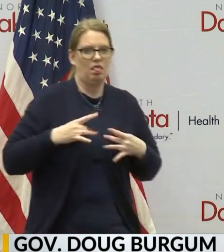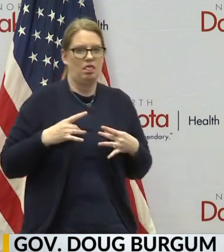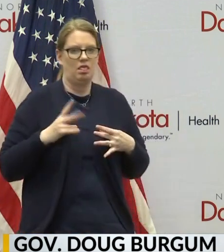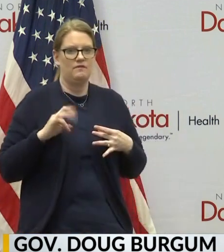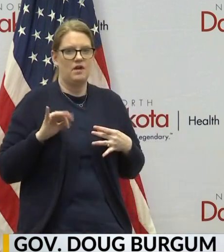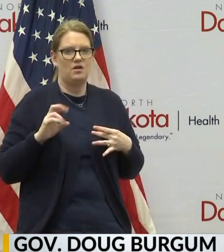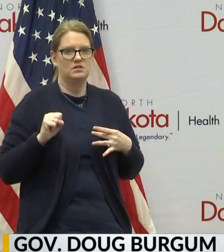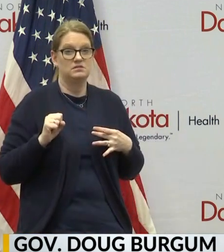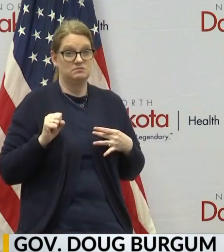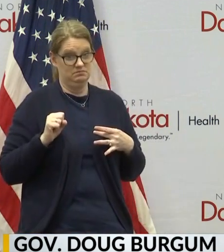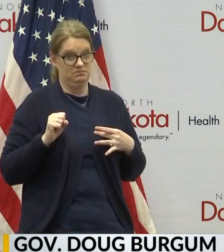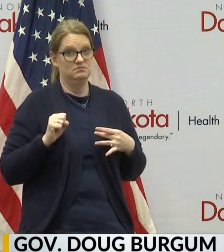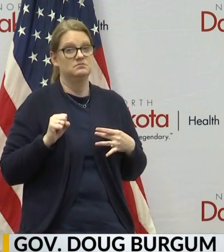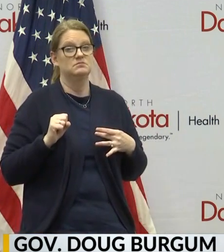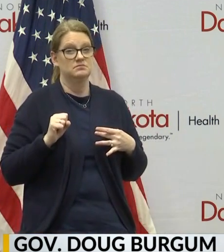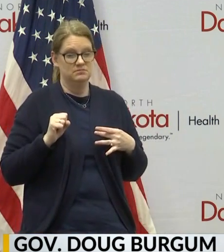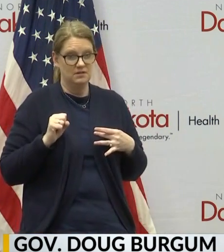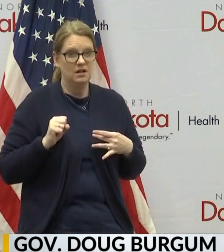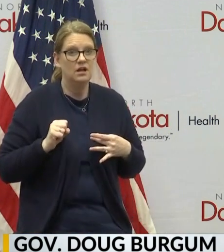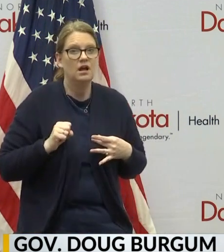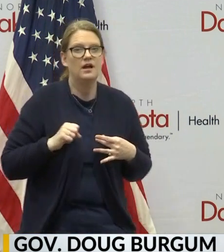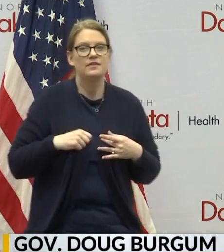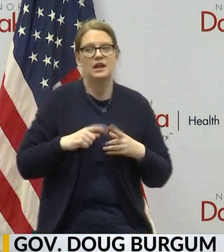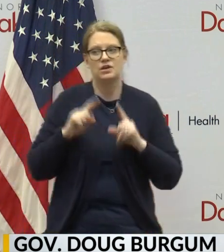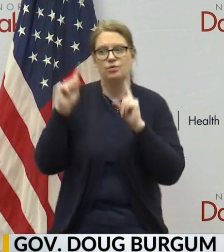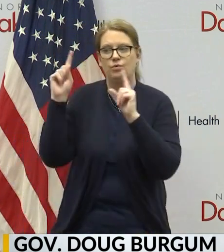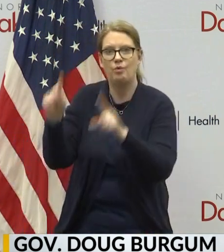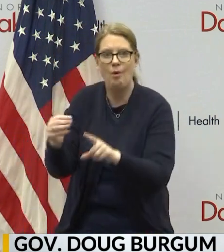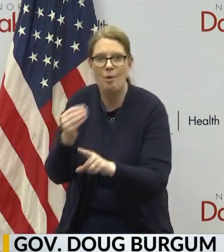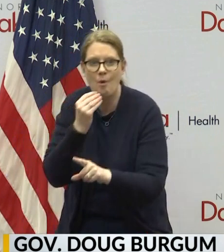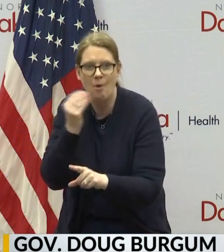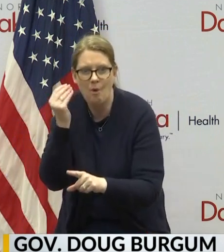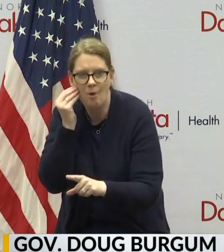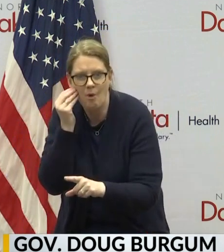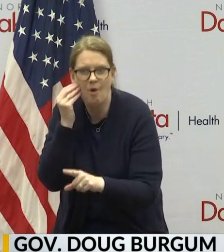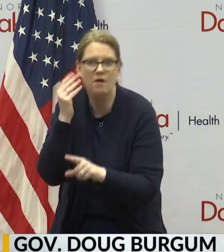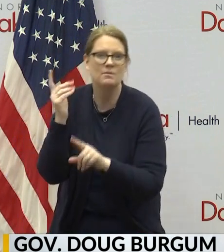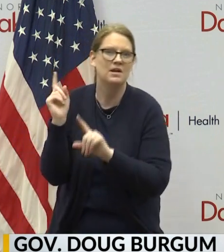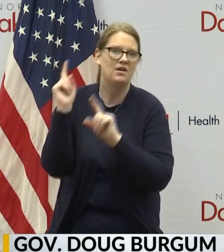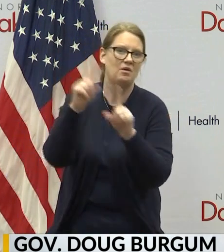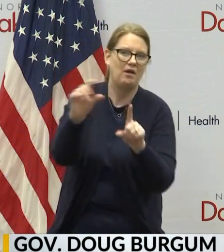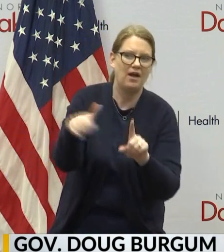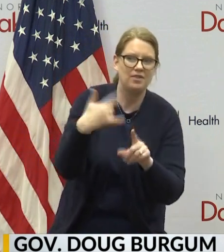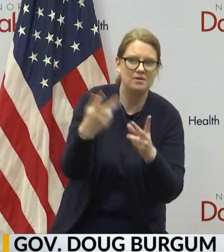THROUGH THE DOOR IN THE MORNING, YOU COME IN THE AFTERNOON AND